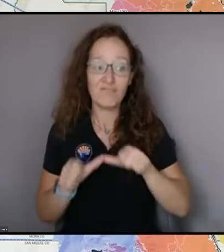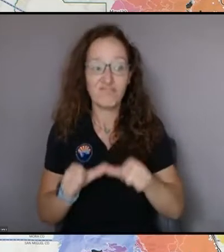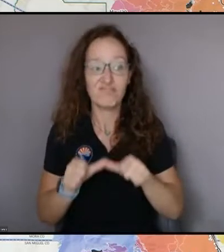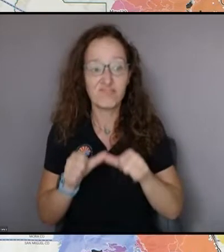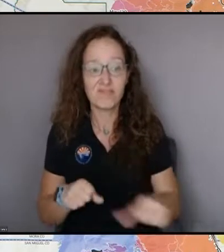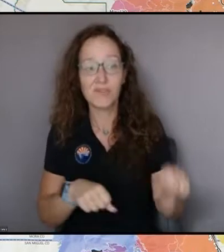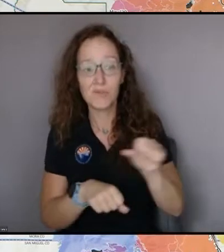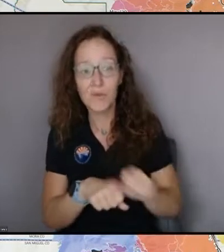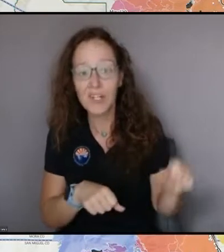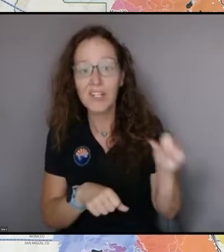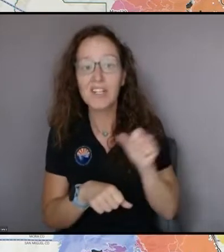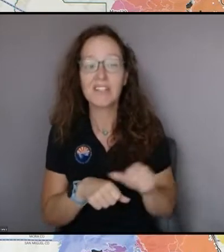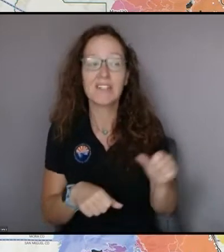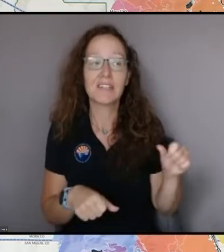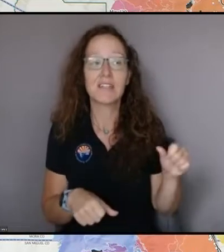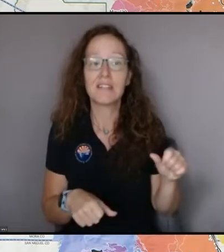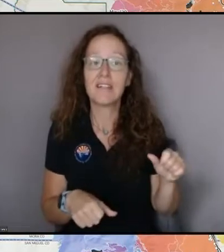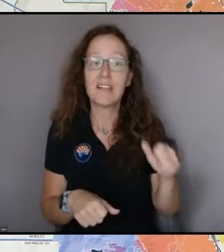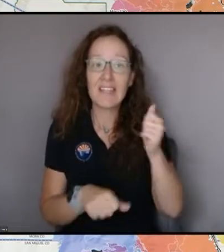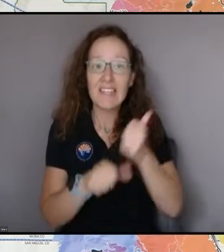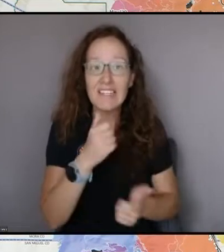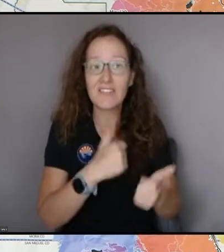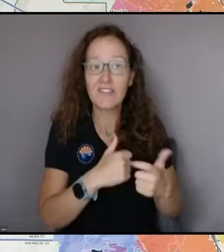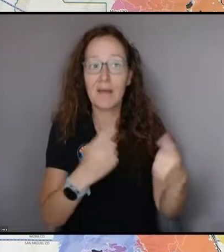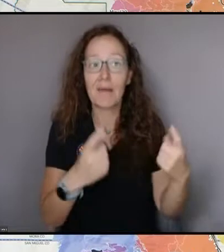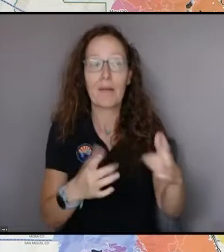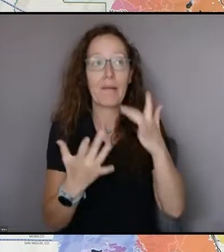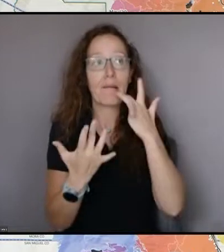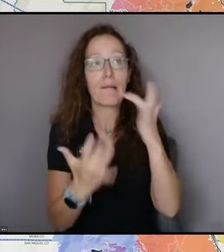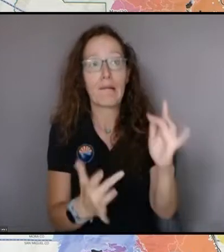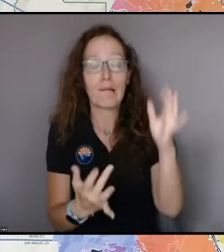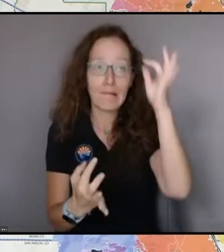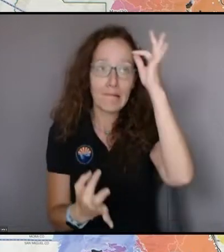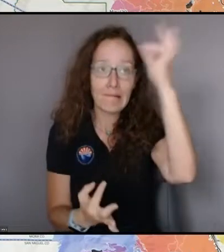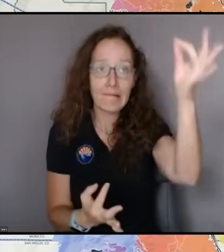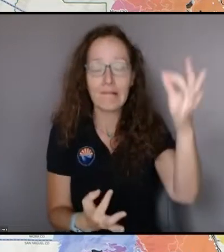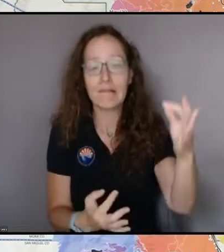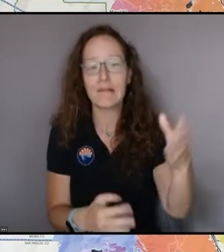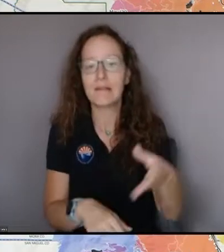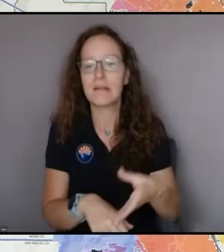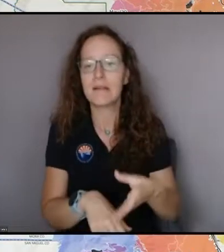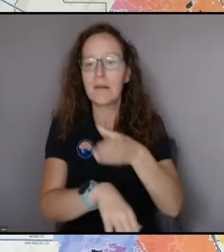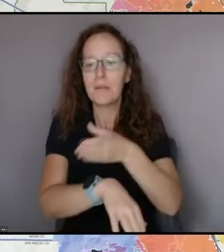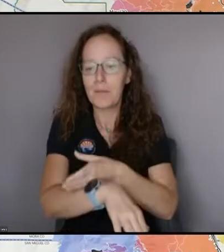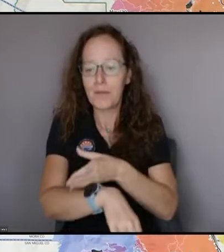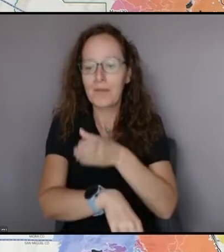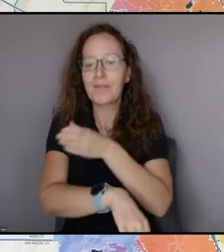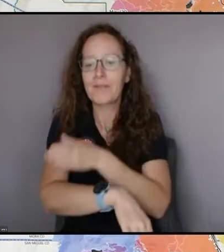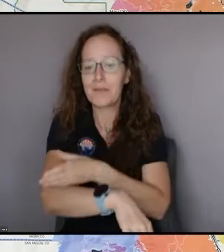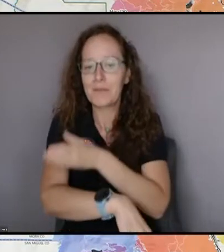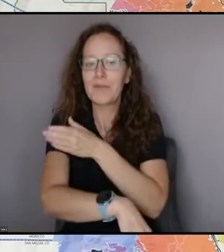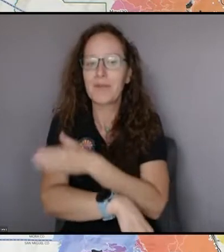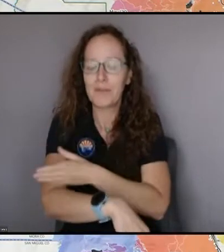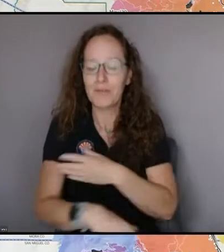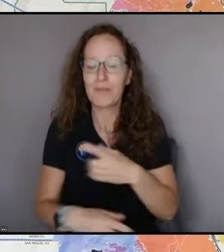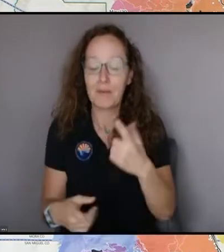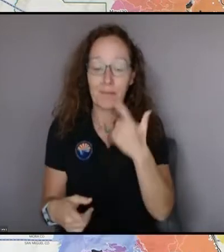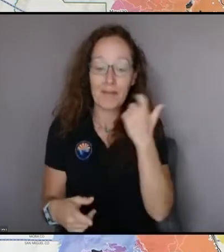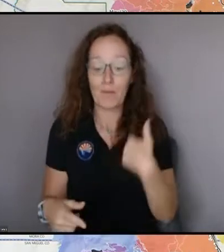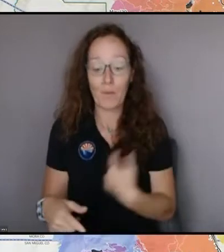the mitigations that are in place, to reduce the post fire effects, the better off we're going to be. But that